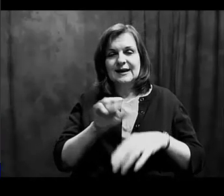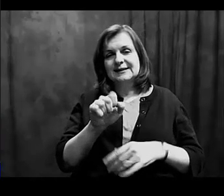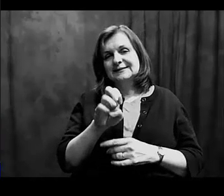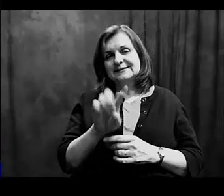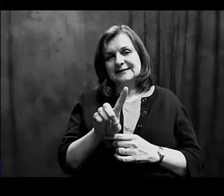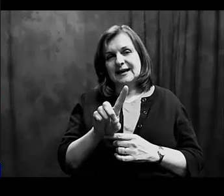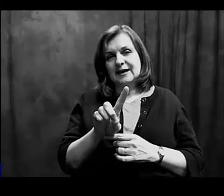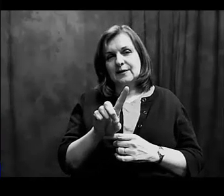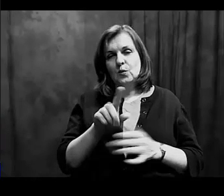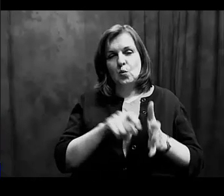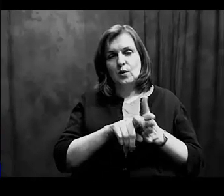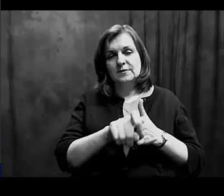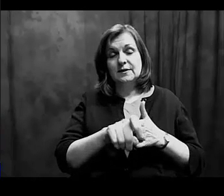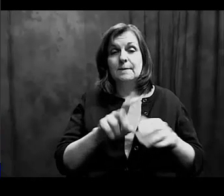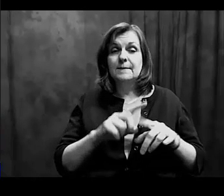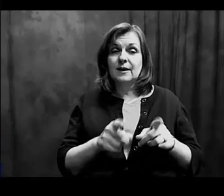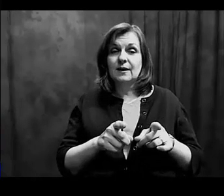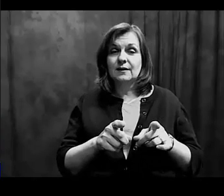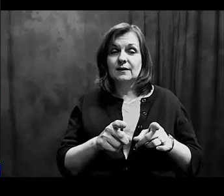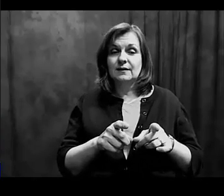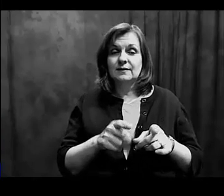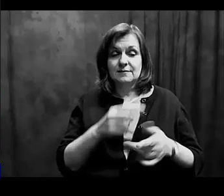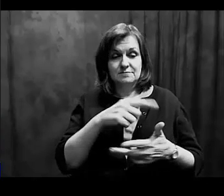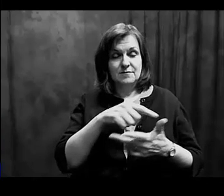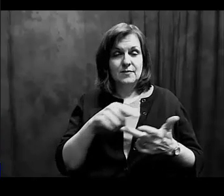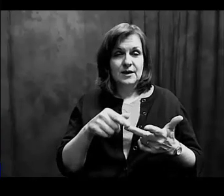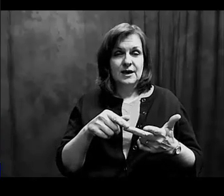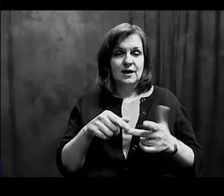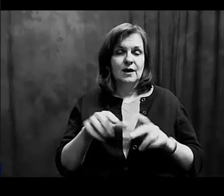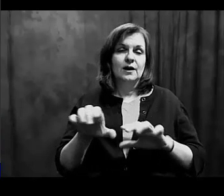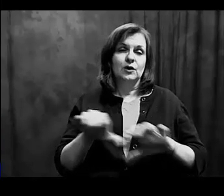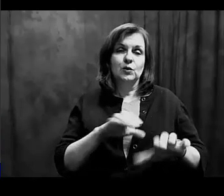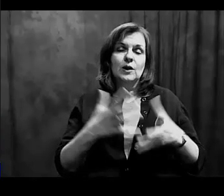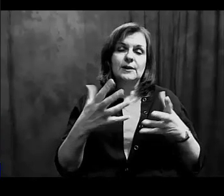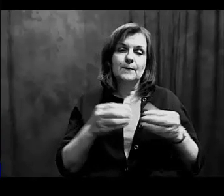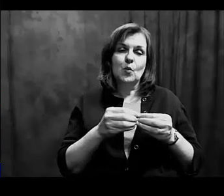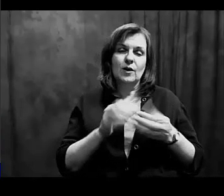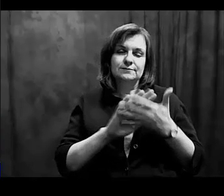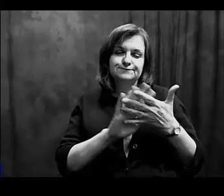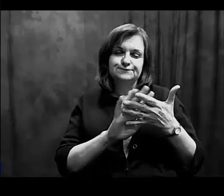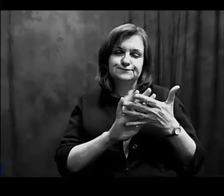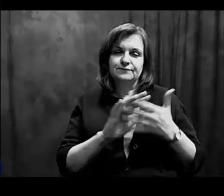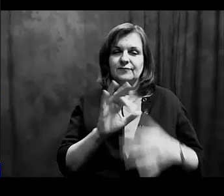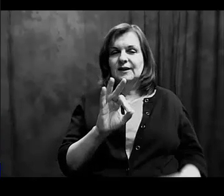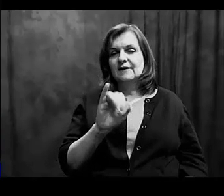but the whole idea is they do much more filtering and